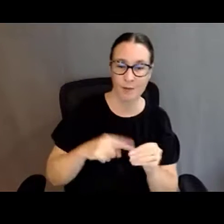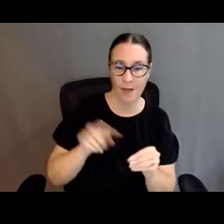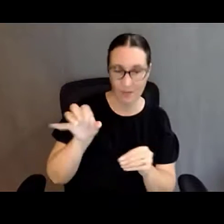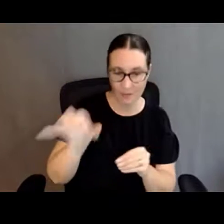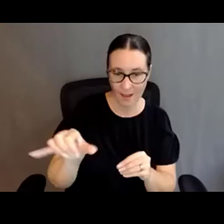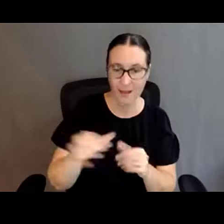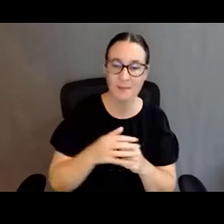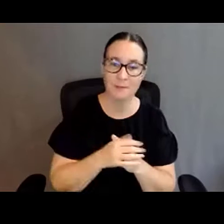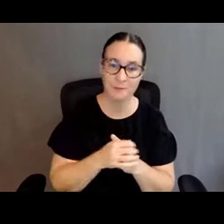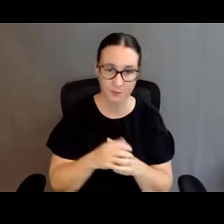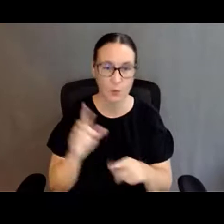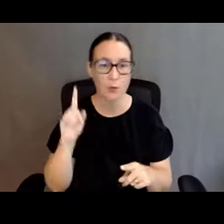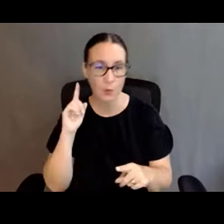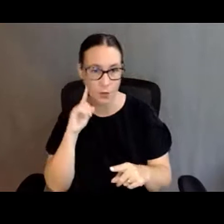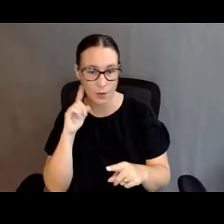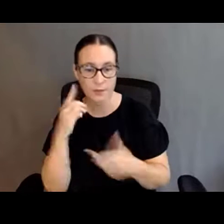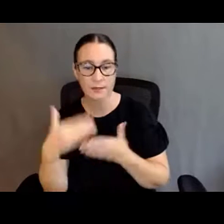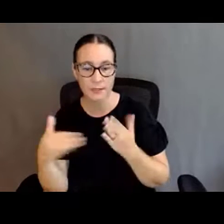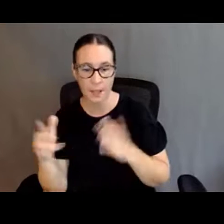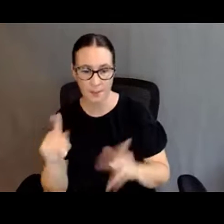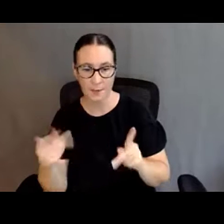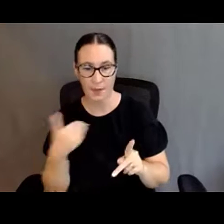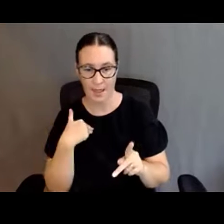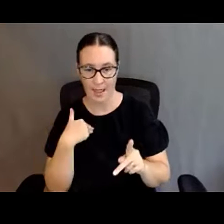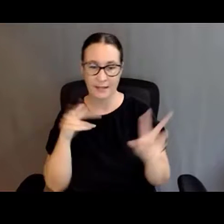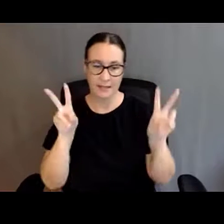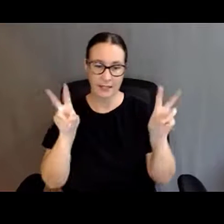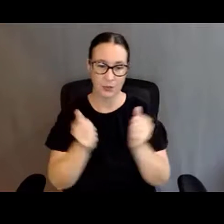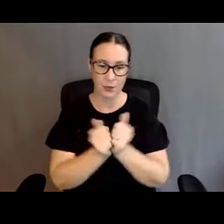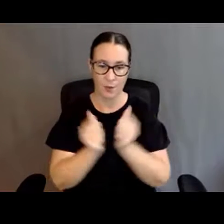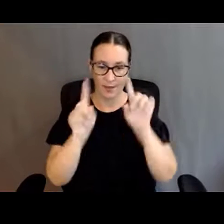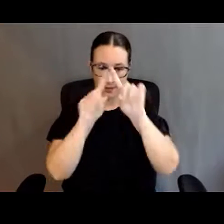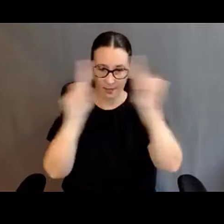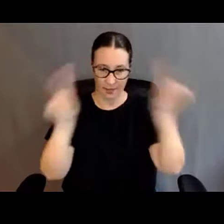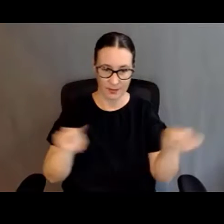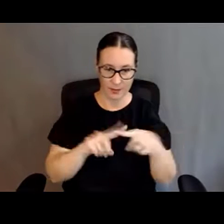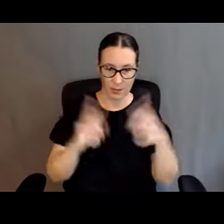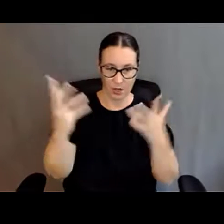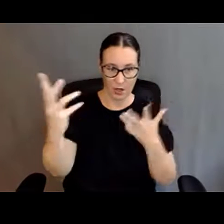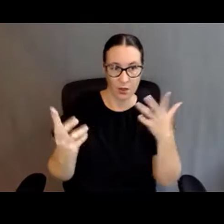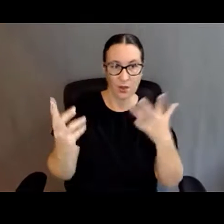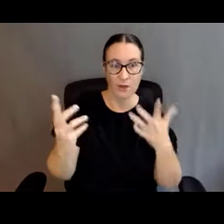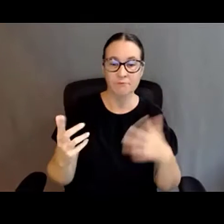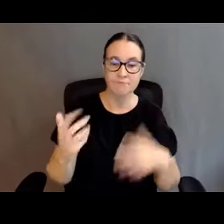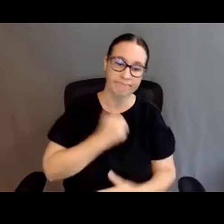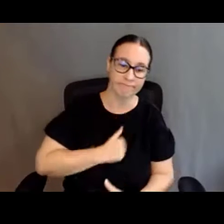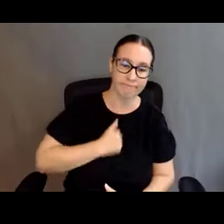We had heard some people had some issue with screen size, so our apologies. We do want to let everybody know